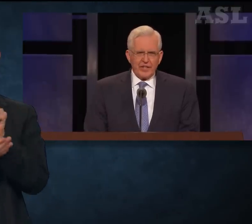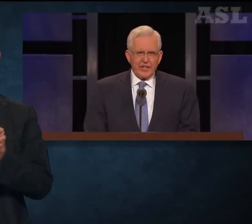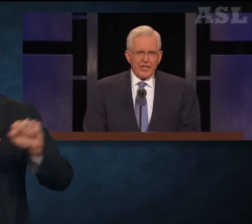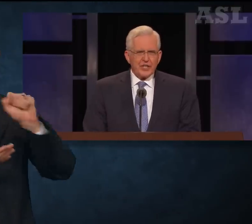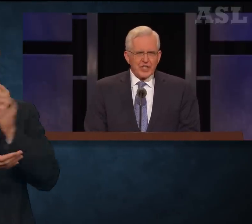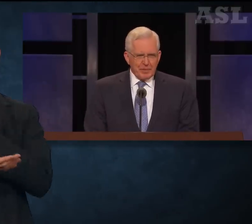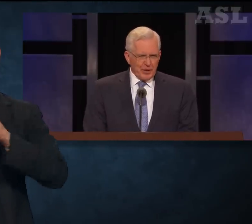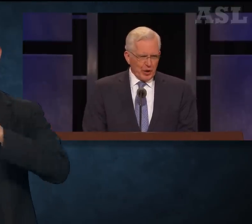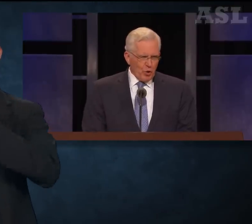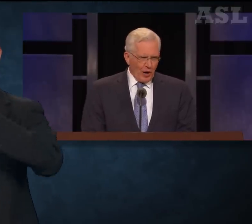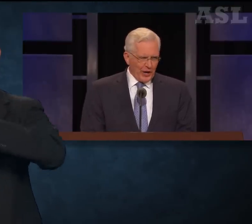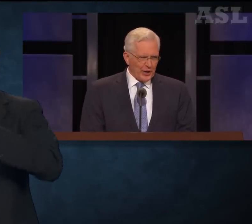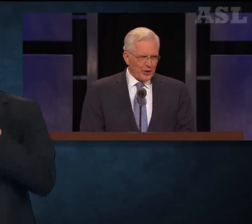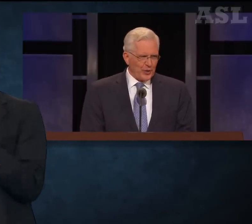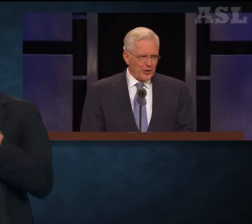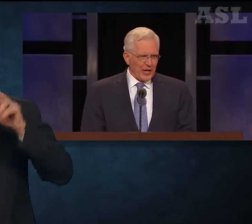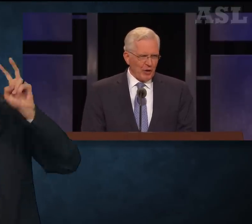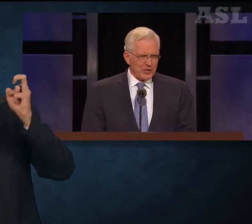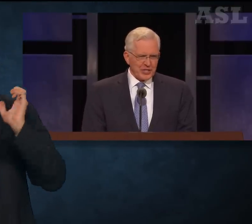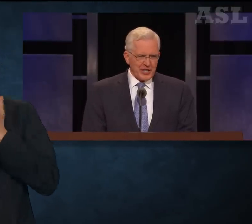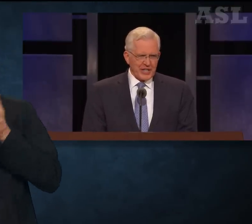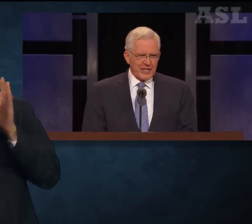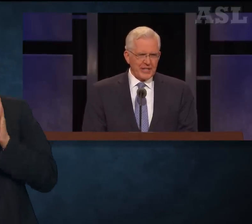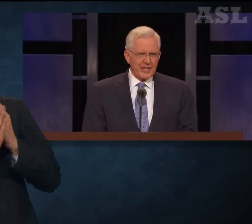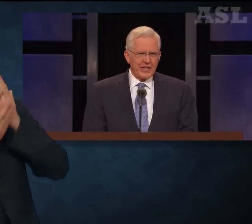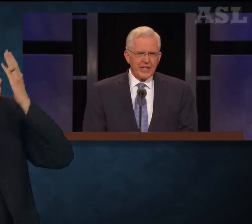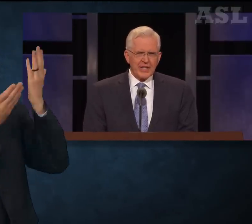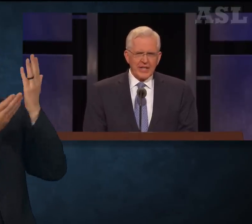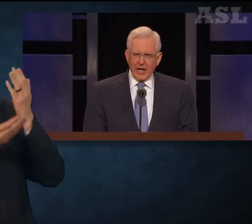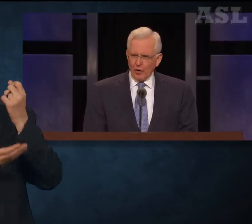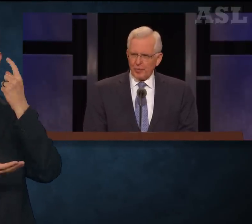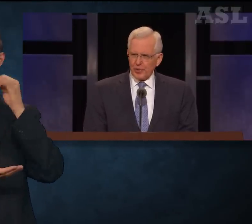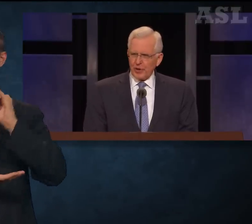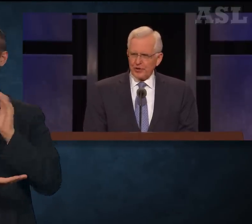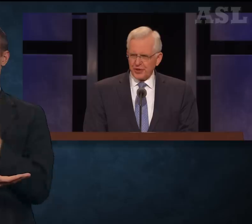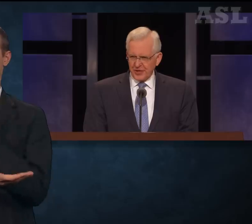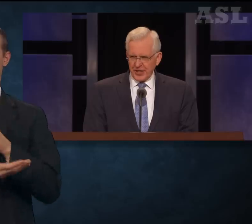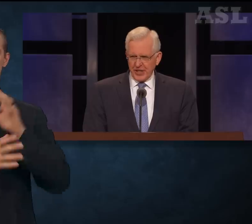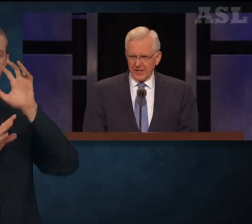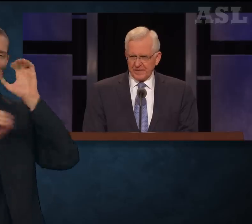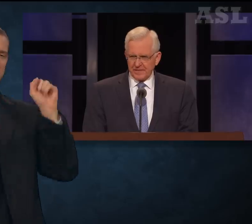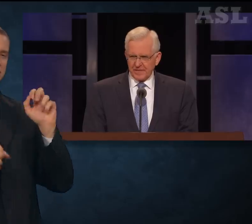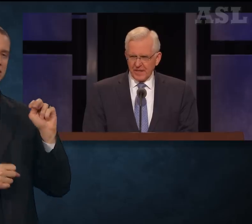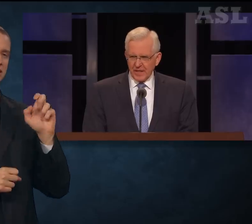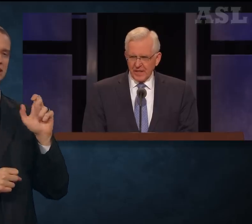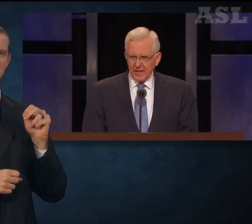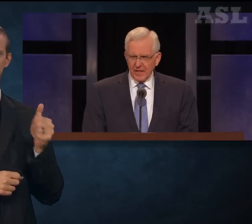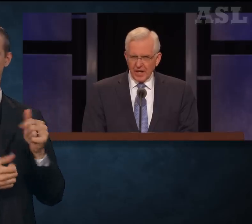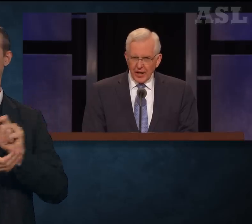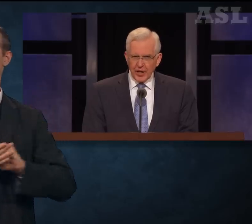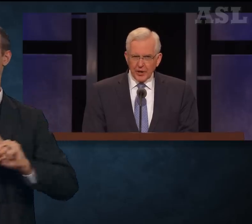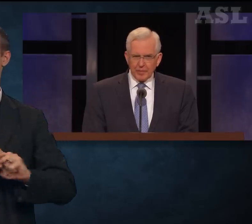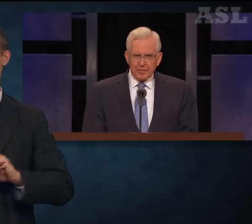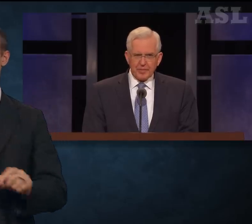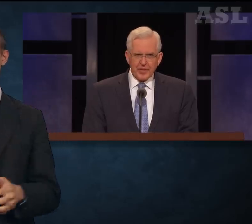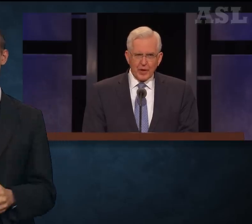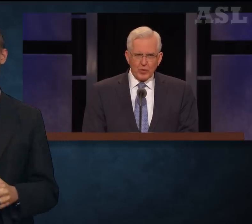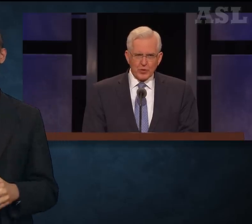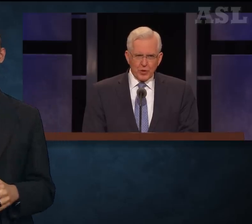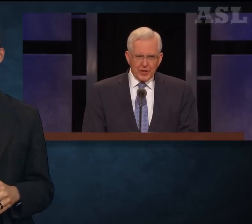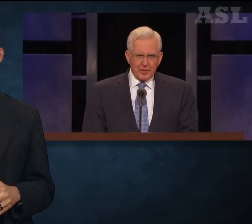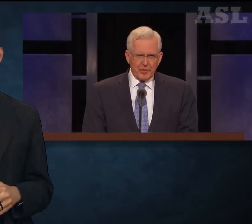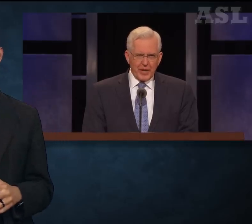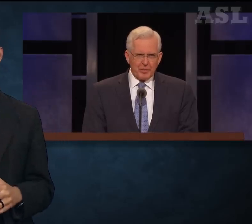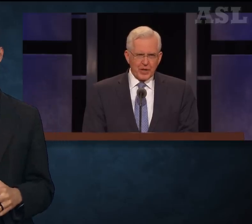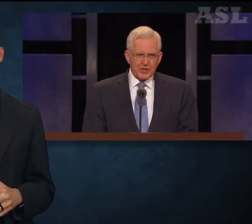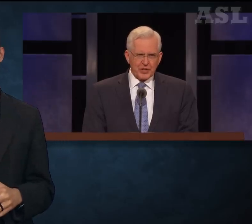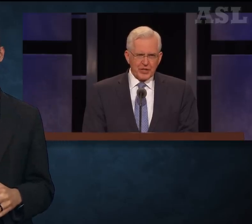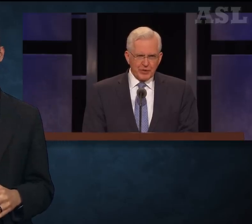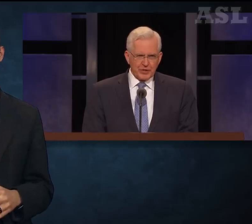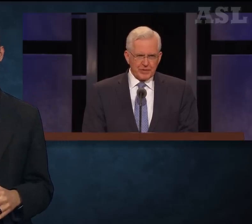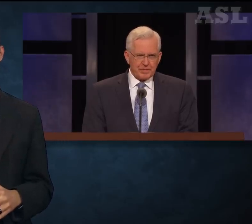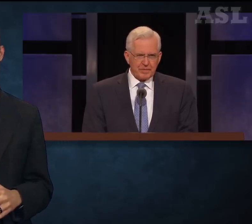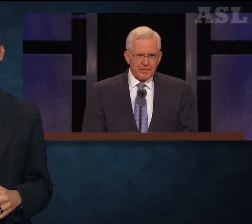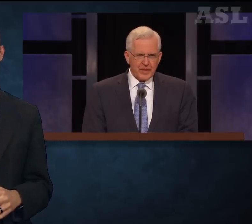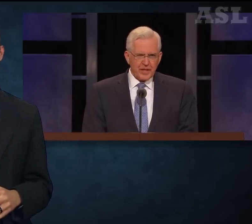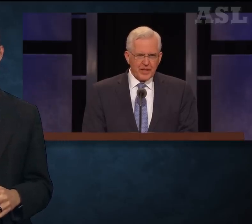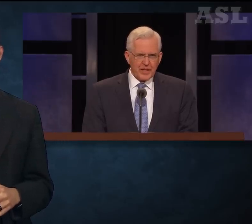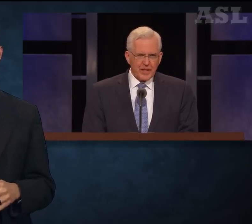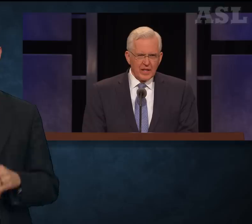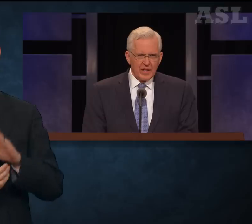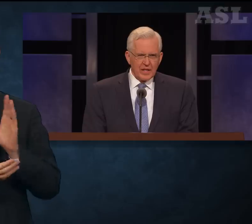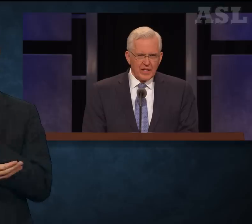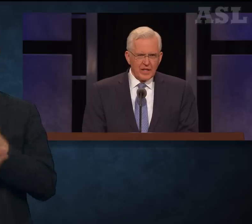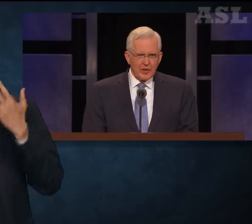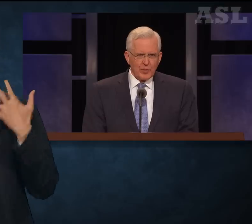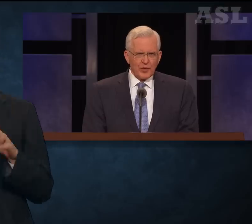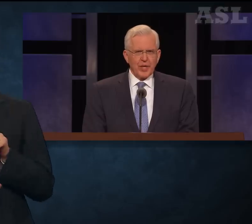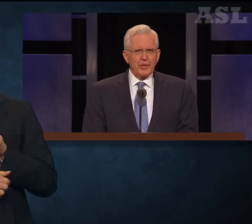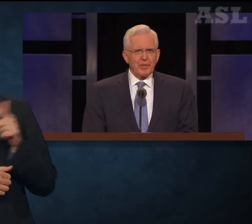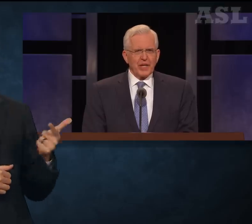THANK YOU.